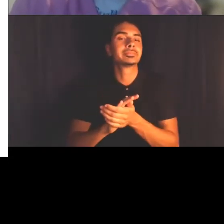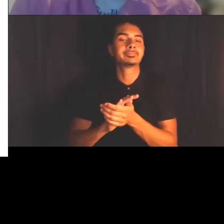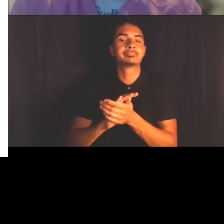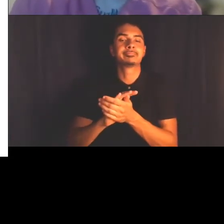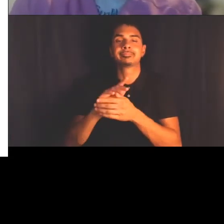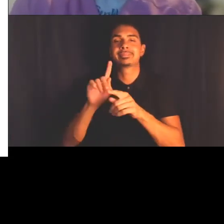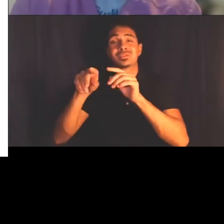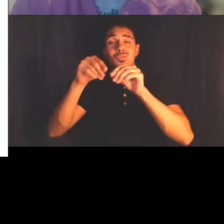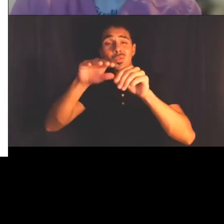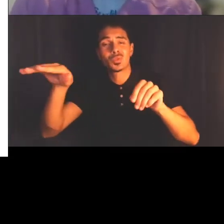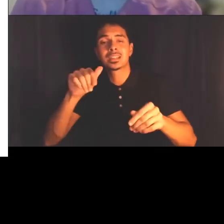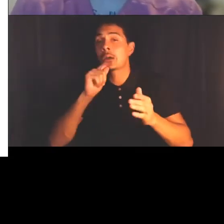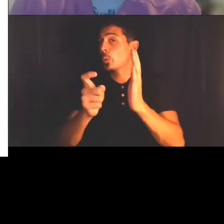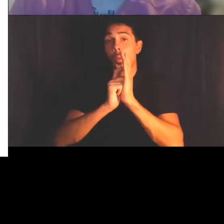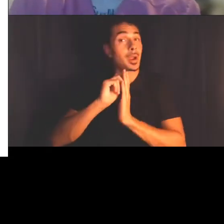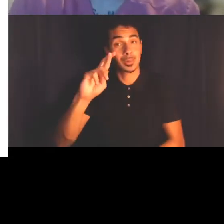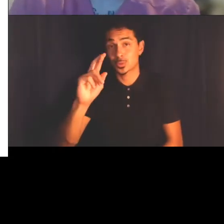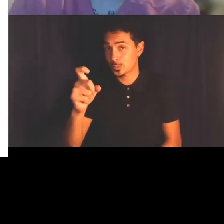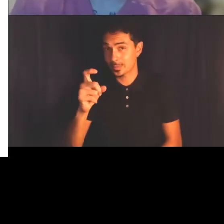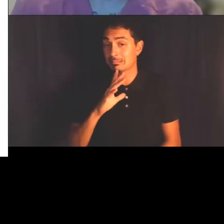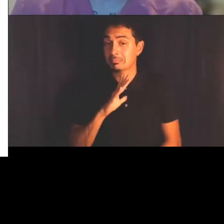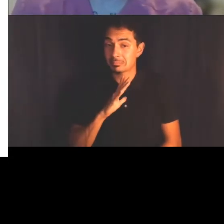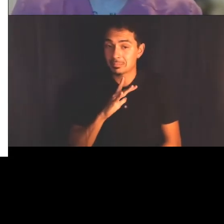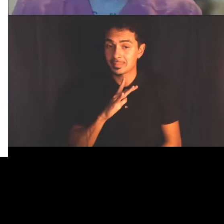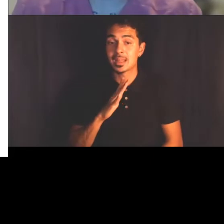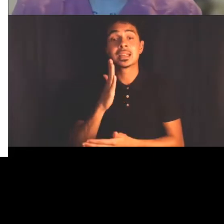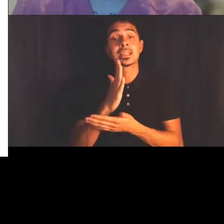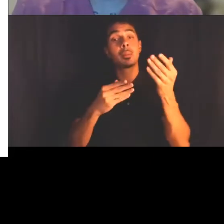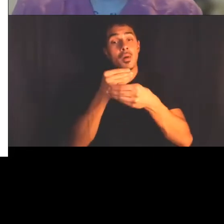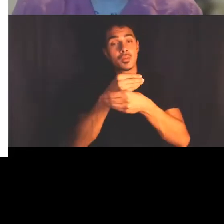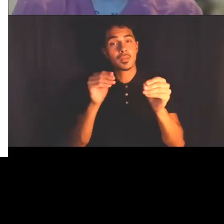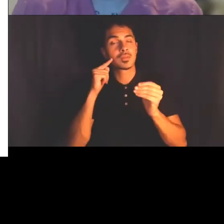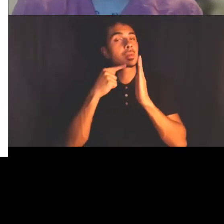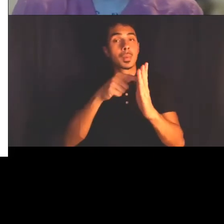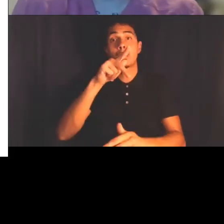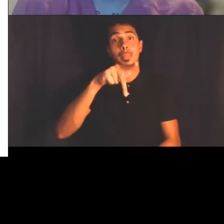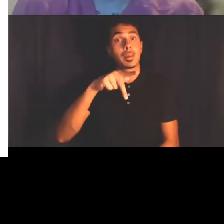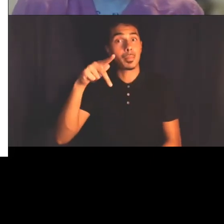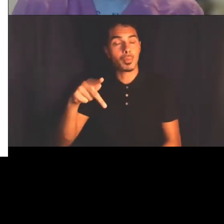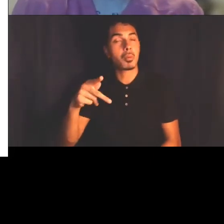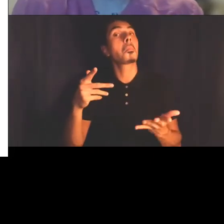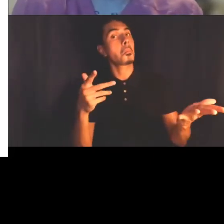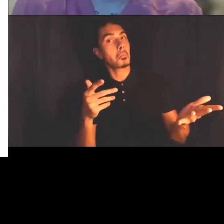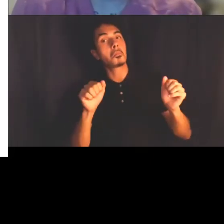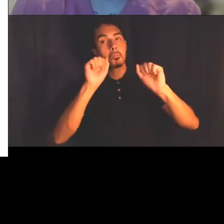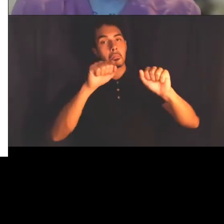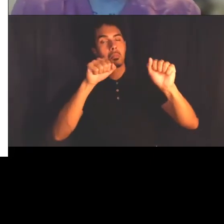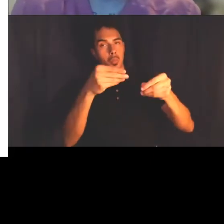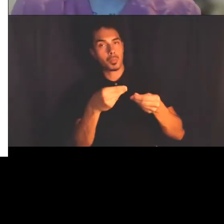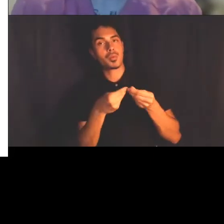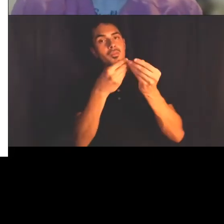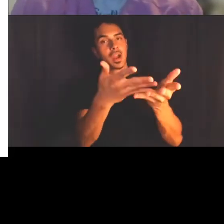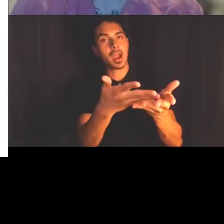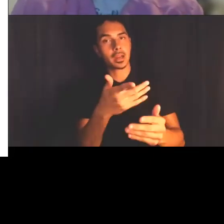Also, some offices, like some Planned Parenthoods, for example, may also be able to provide it for you